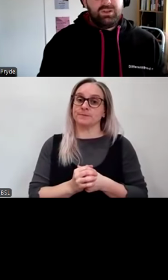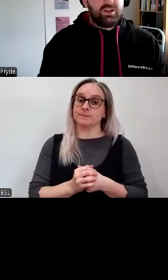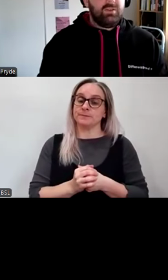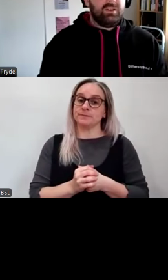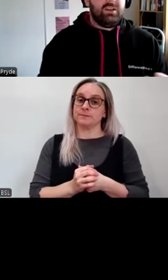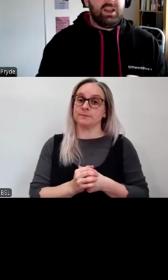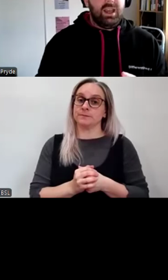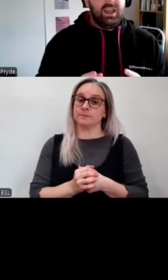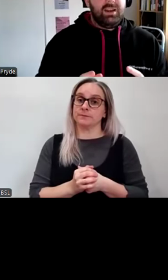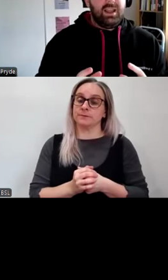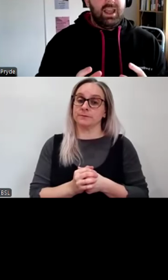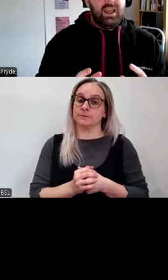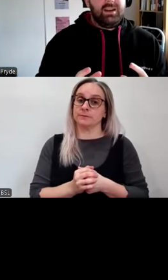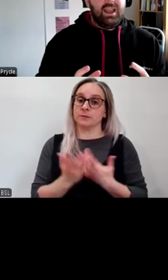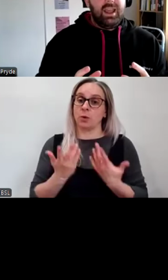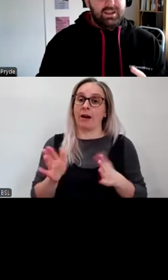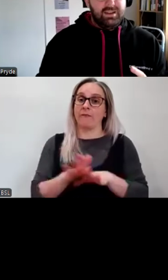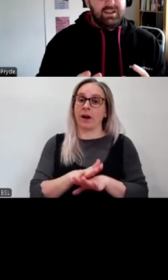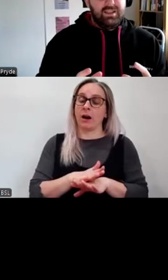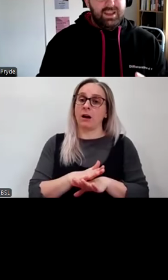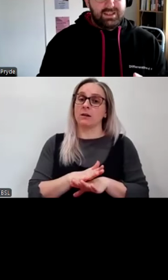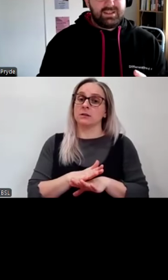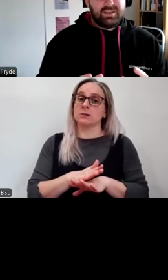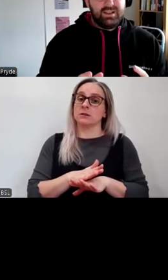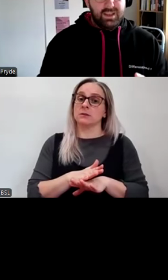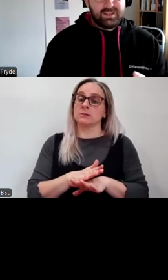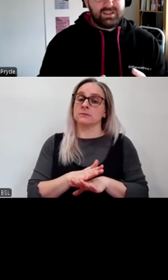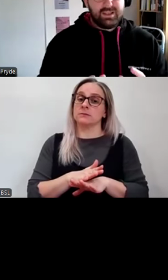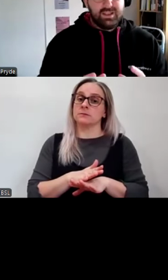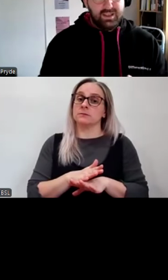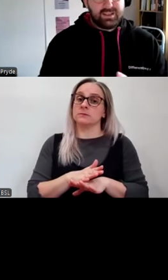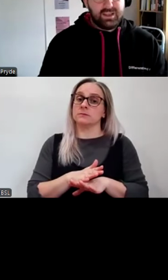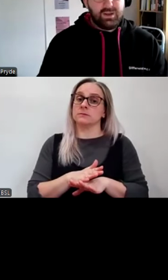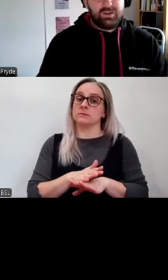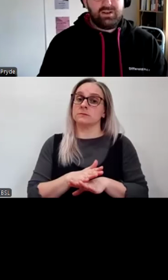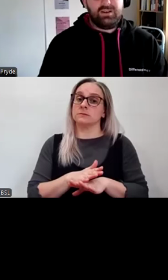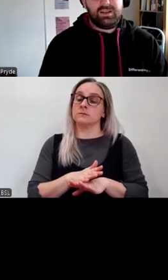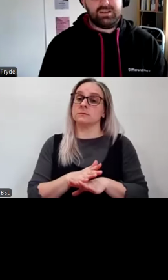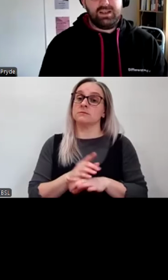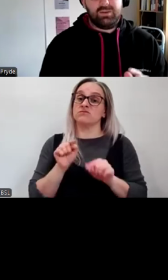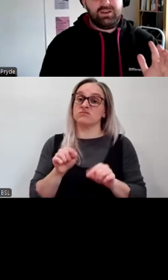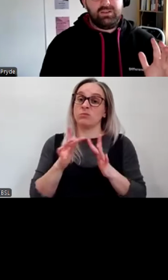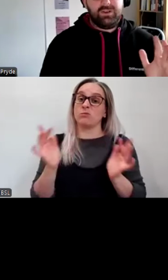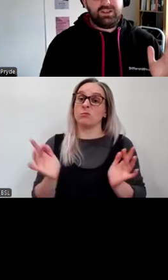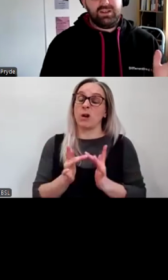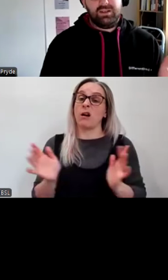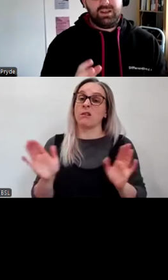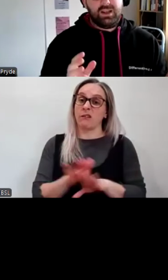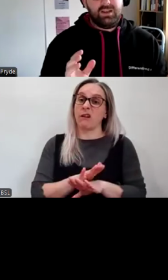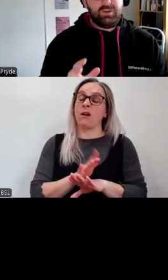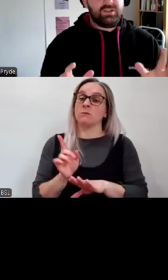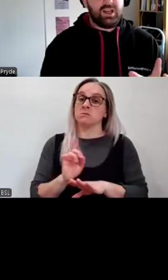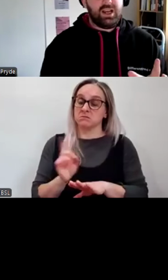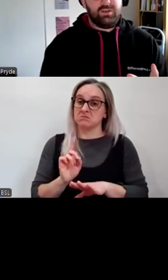What I'm going to cover in this webinar is I'm going to first have a bit of a chat